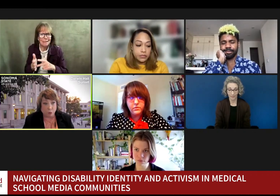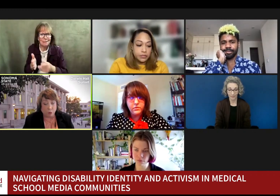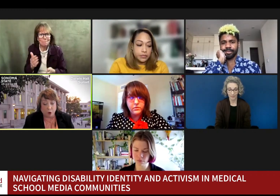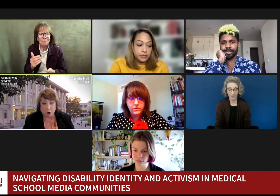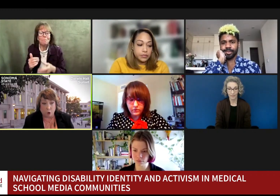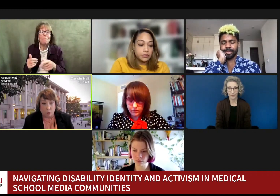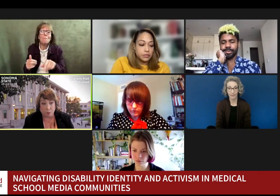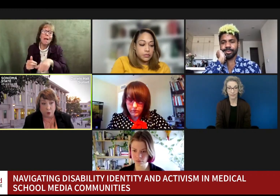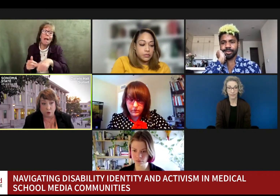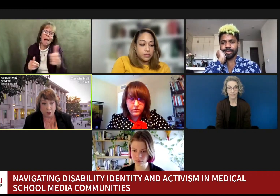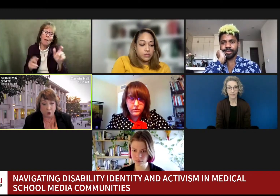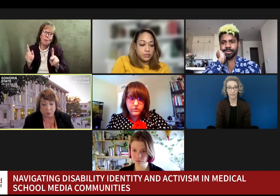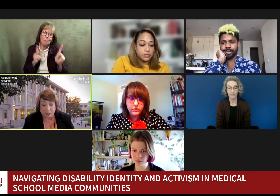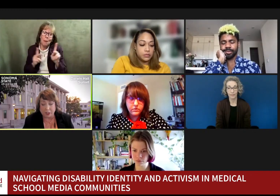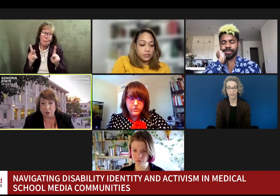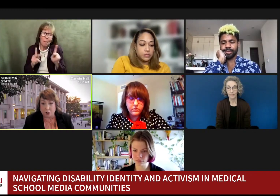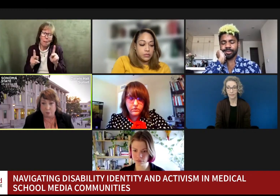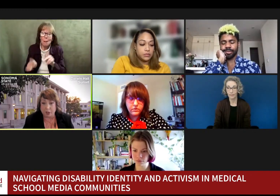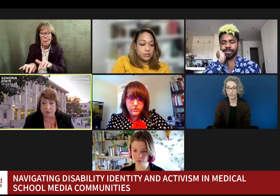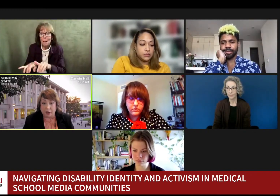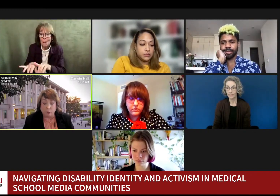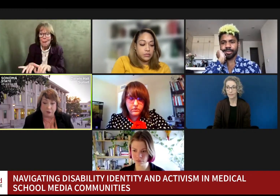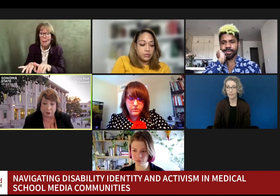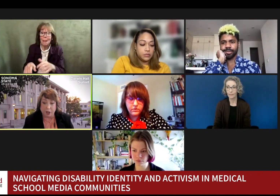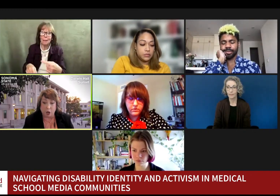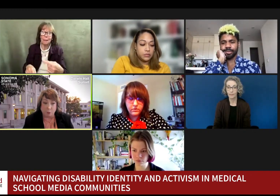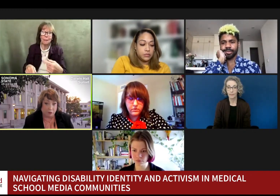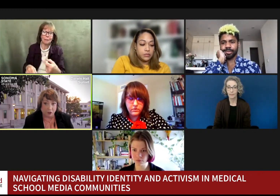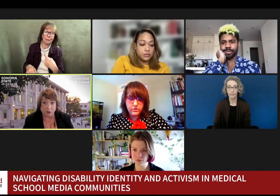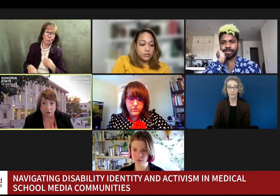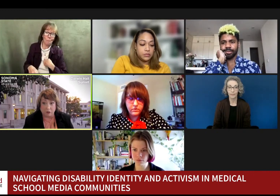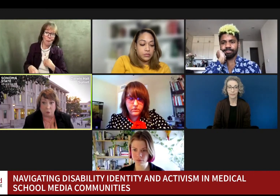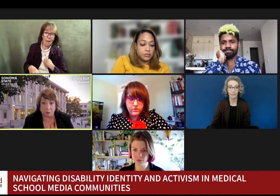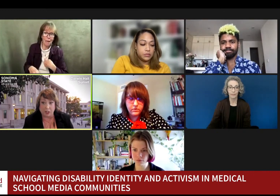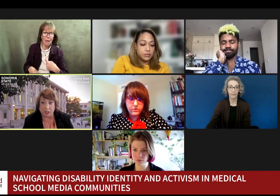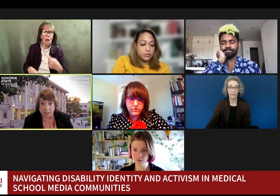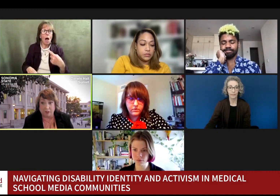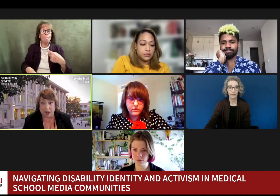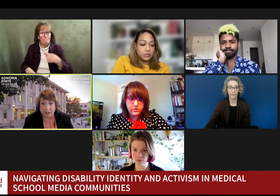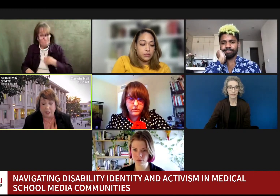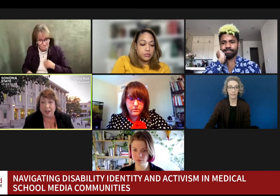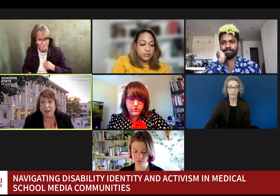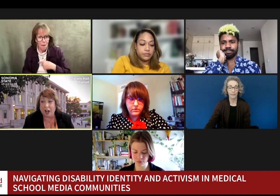messaged to me that it was very unprofessional for me to say that.